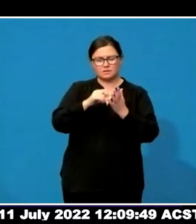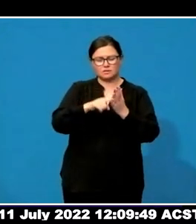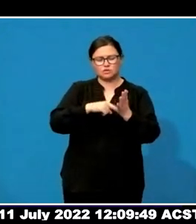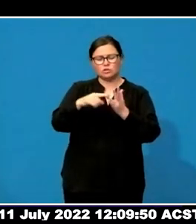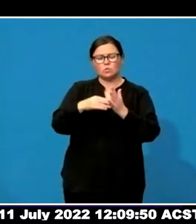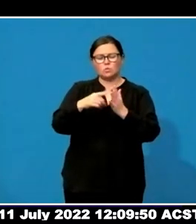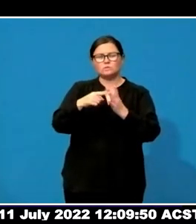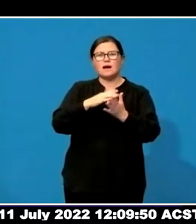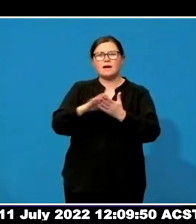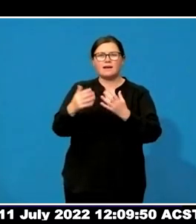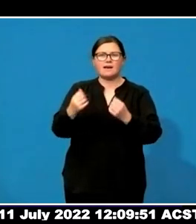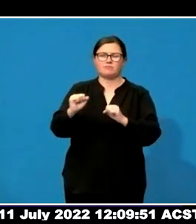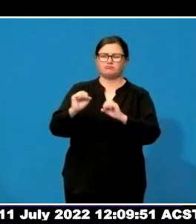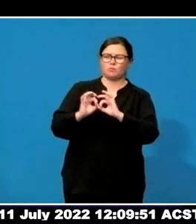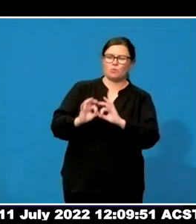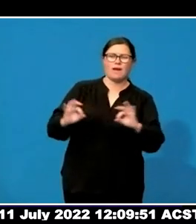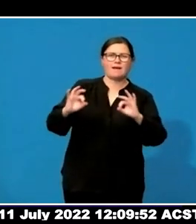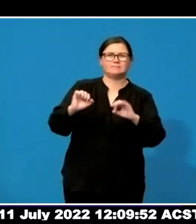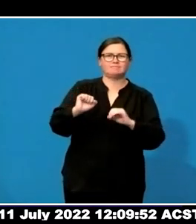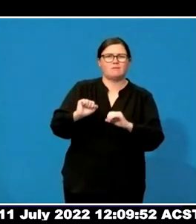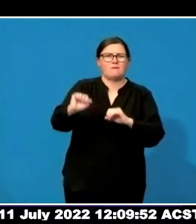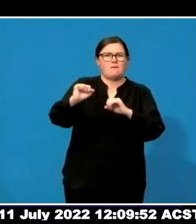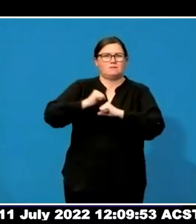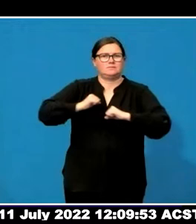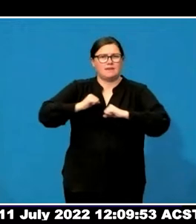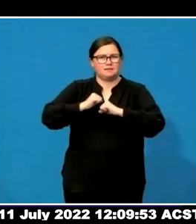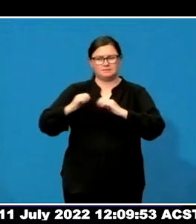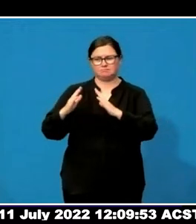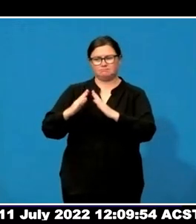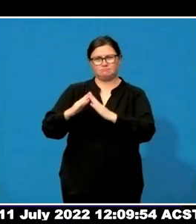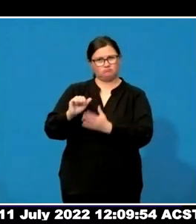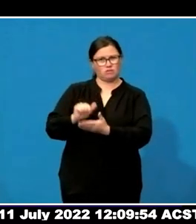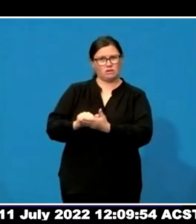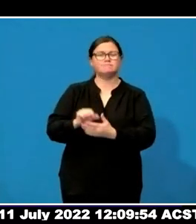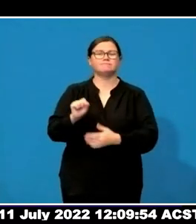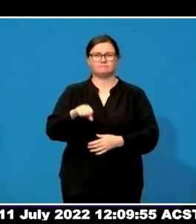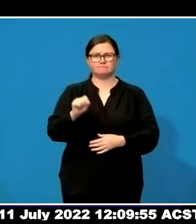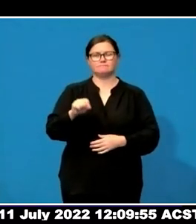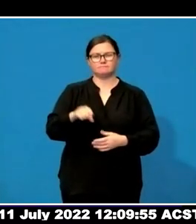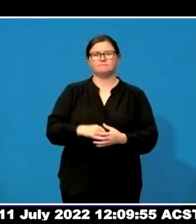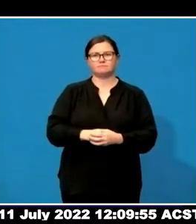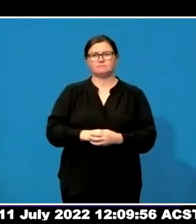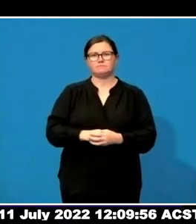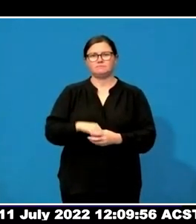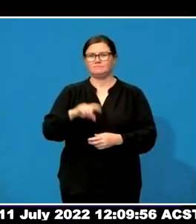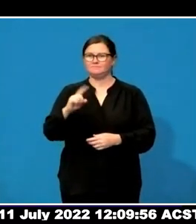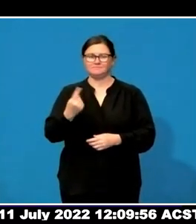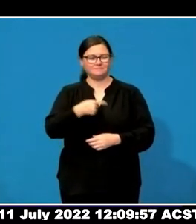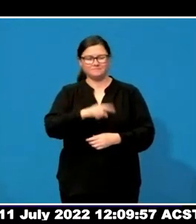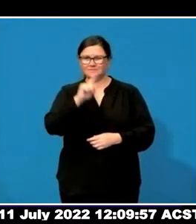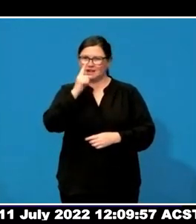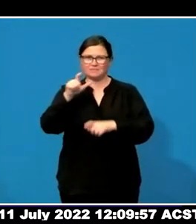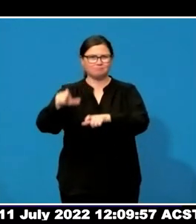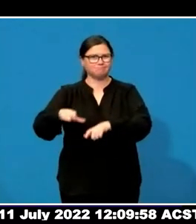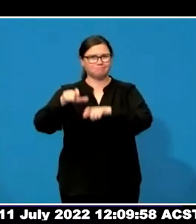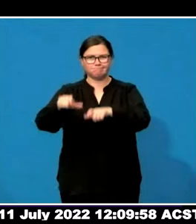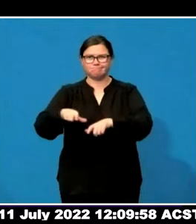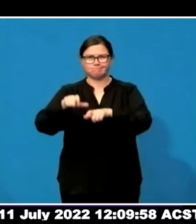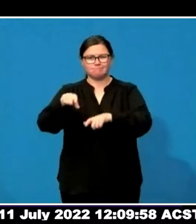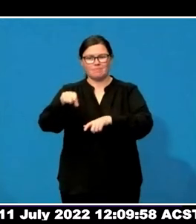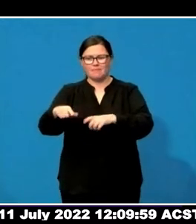Yeah. MS TARRAGO: But he couldn't stay in that house for very long, and was it